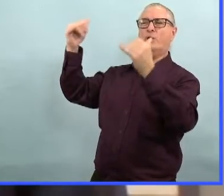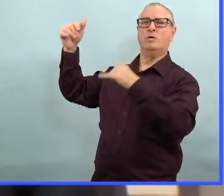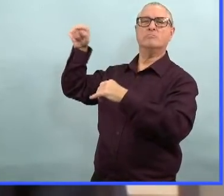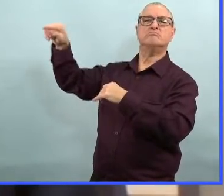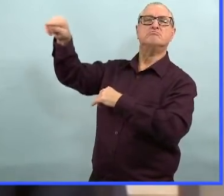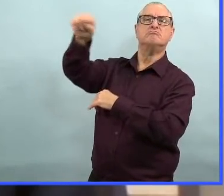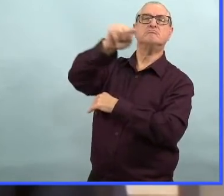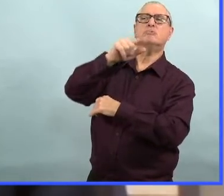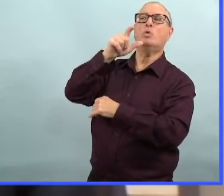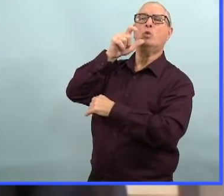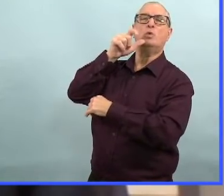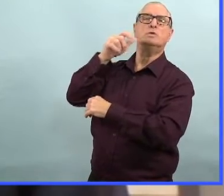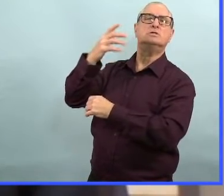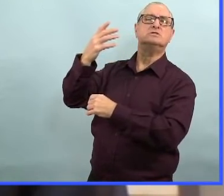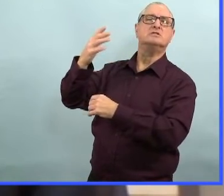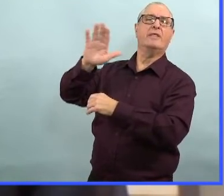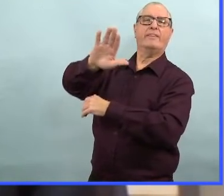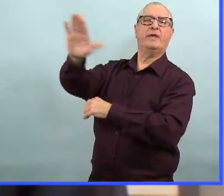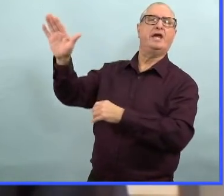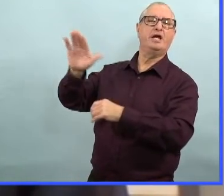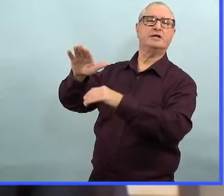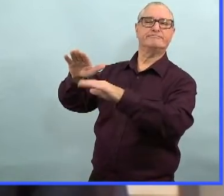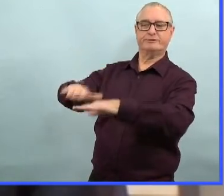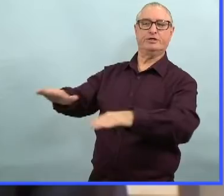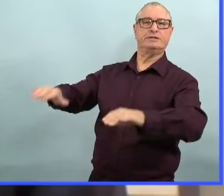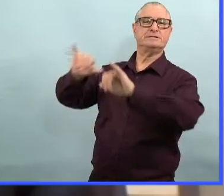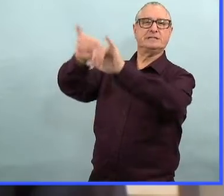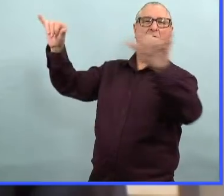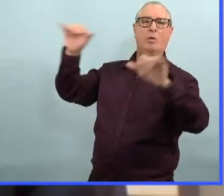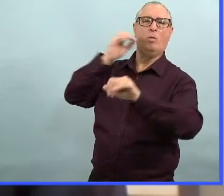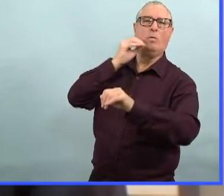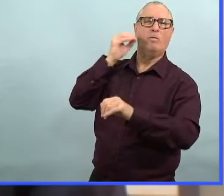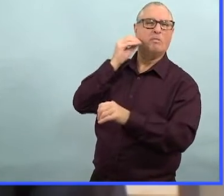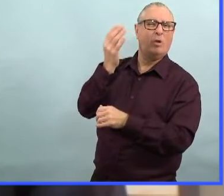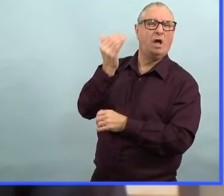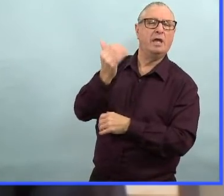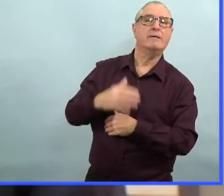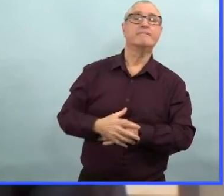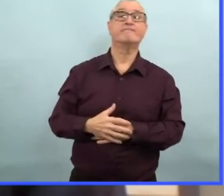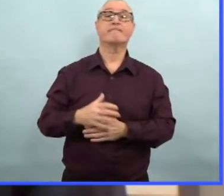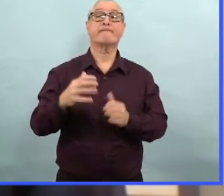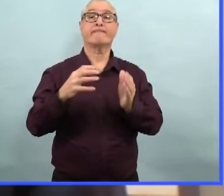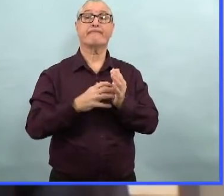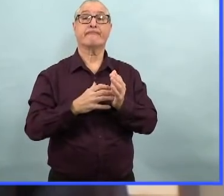you know that we can uh direct things to you to shared health on uh on that but it's hard to know